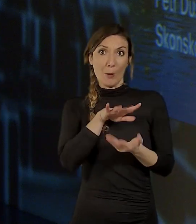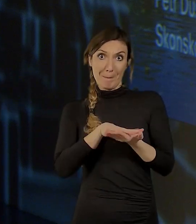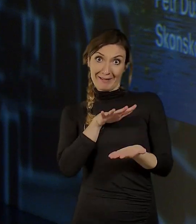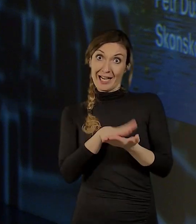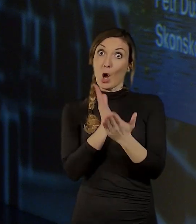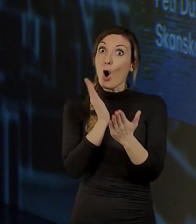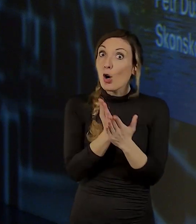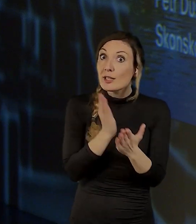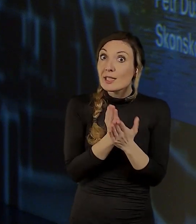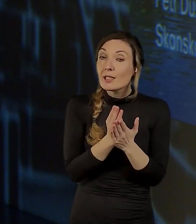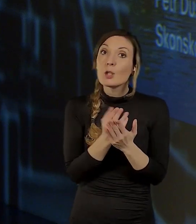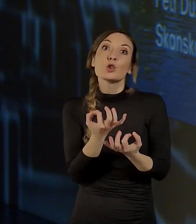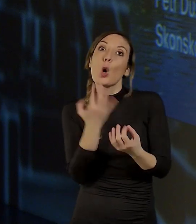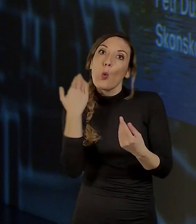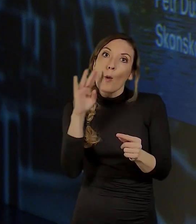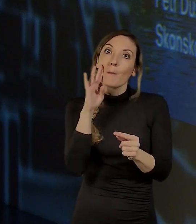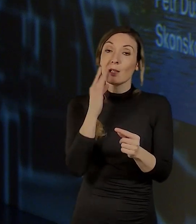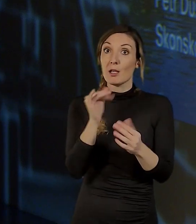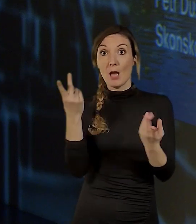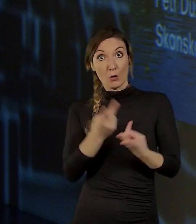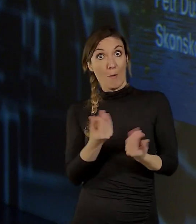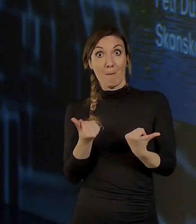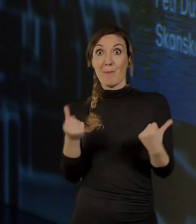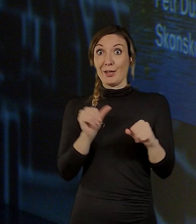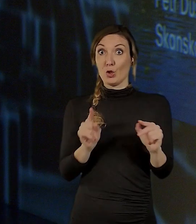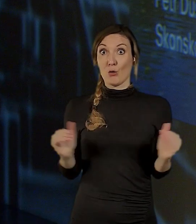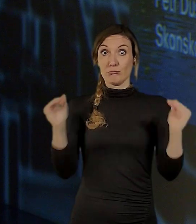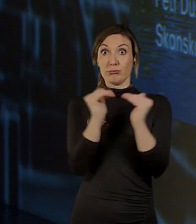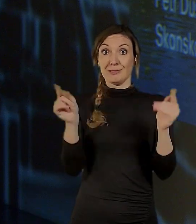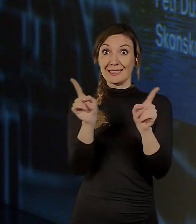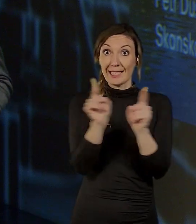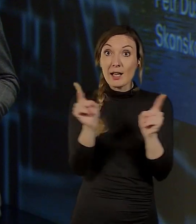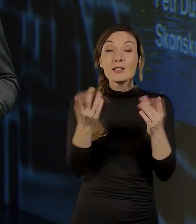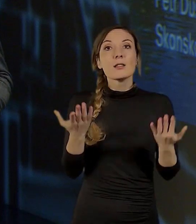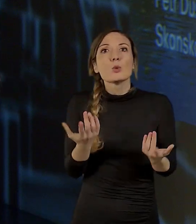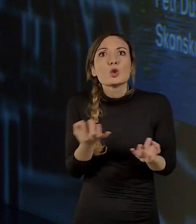And it is already used elsewhere. It is unique in the world. We used it in Modřany